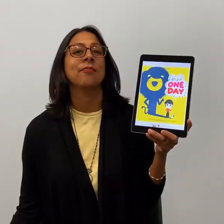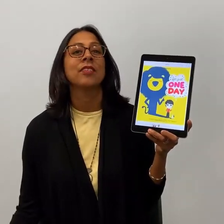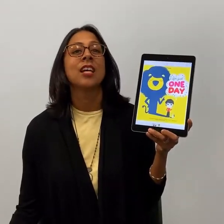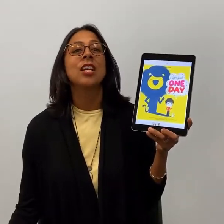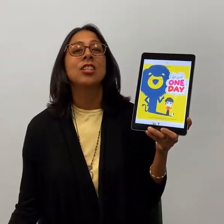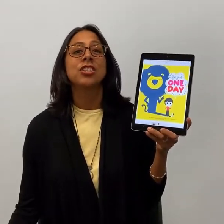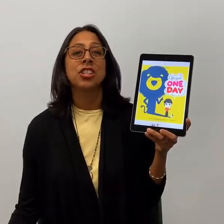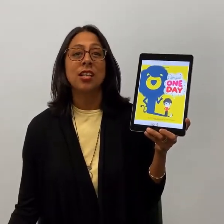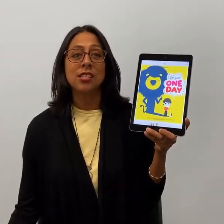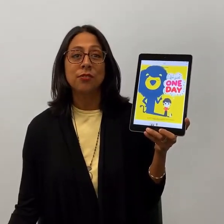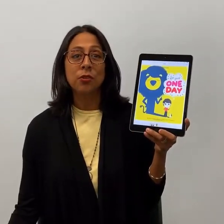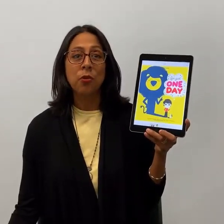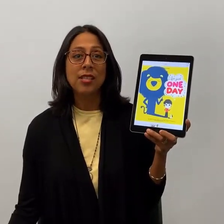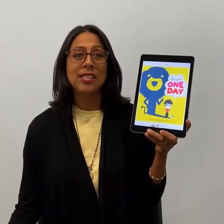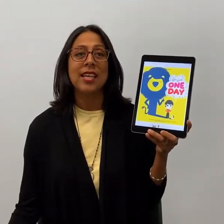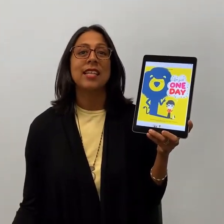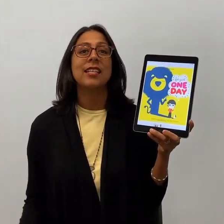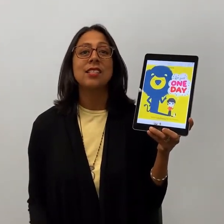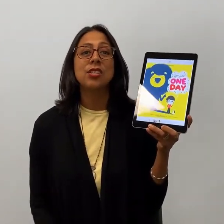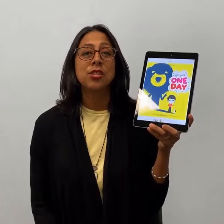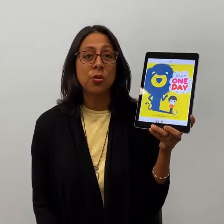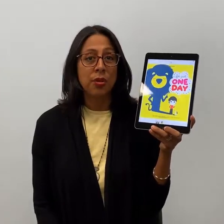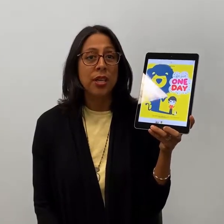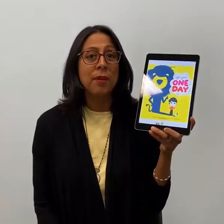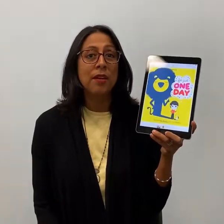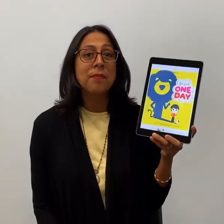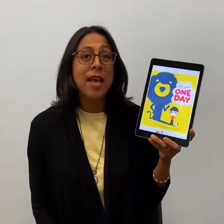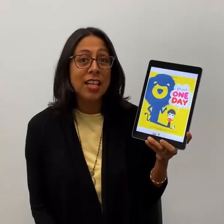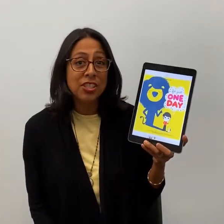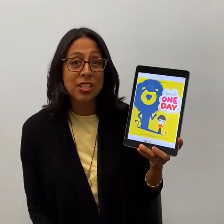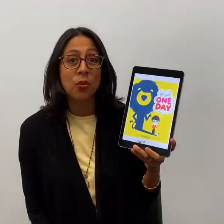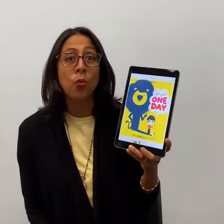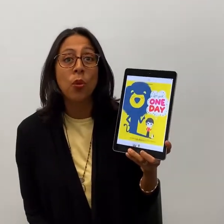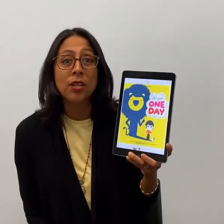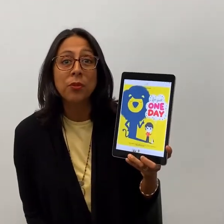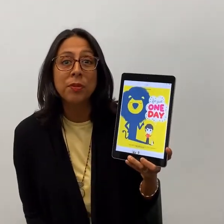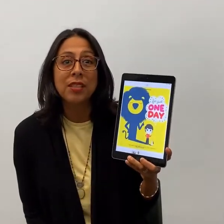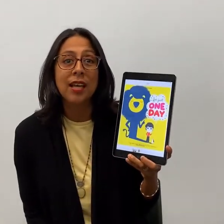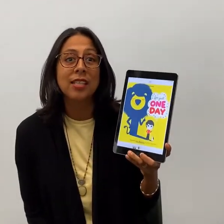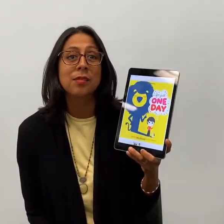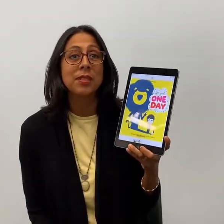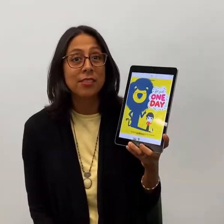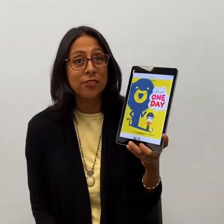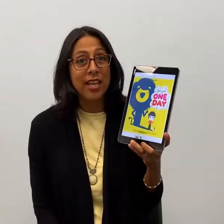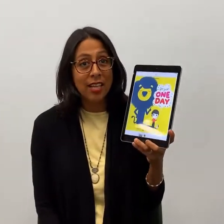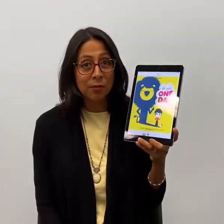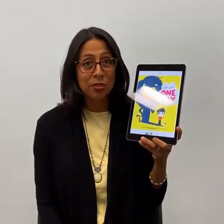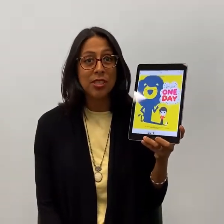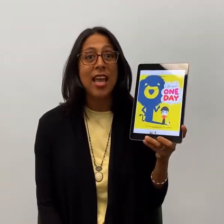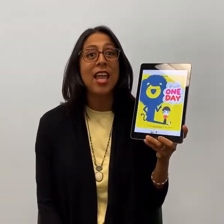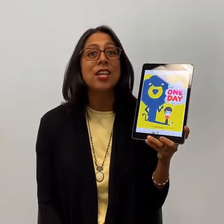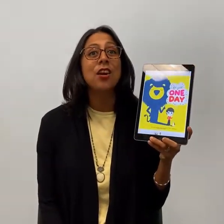Just For One Day is a story about imagining what it would be like to be different animals